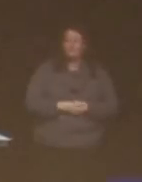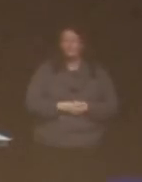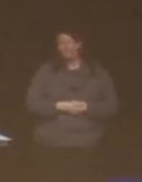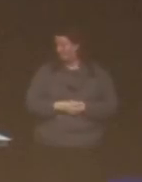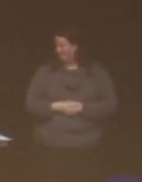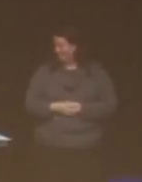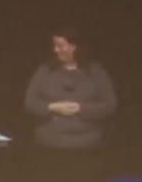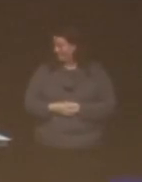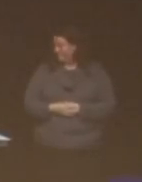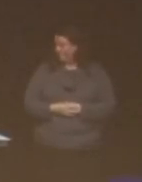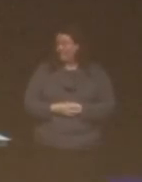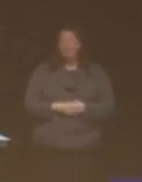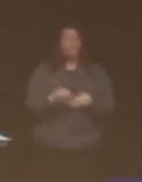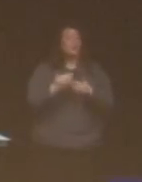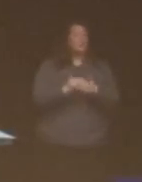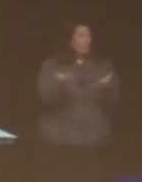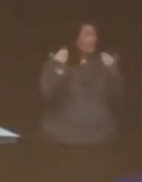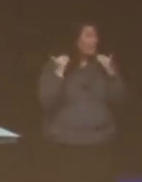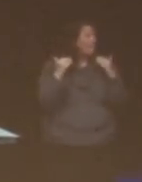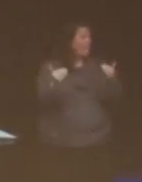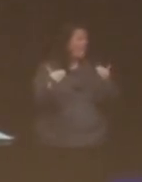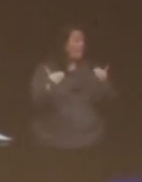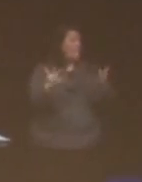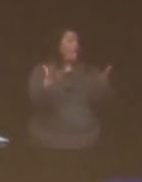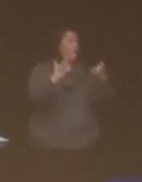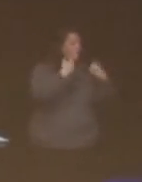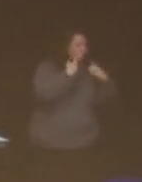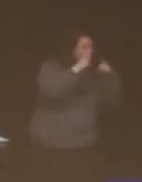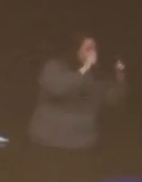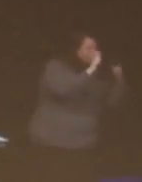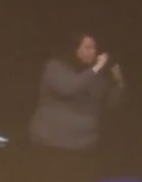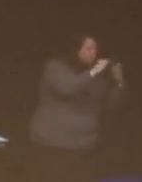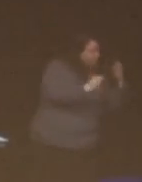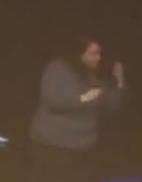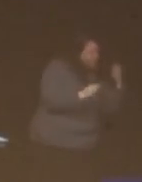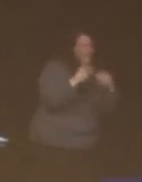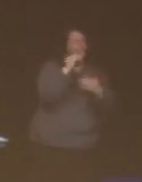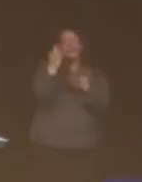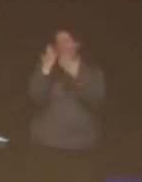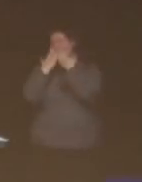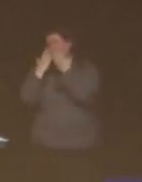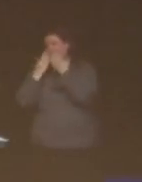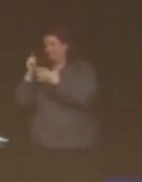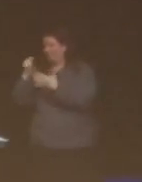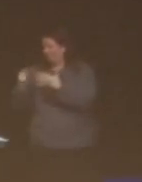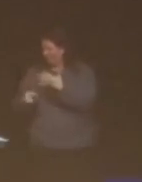coordinated this event for this evening. Before we proceed, I have a few announcements and